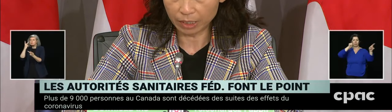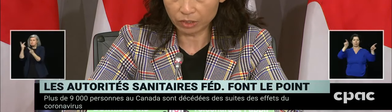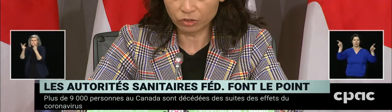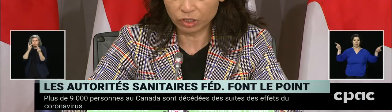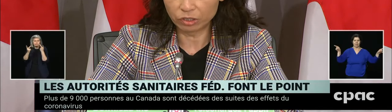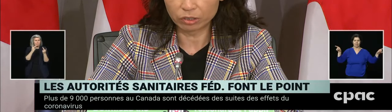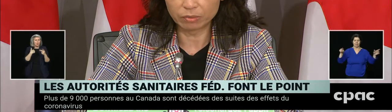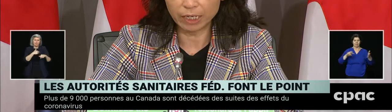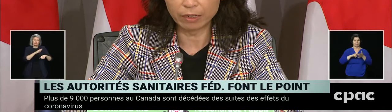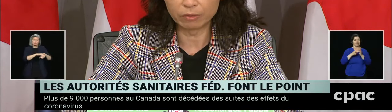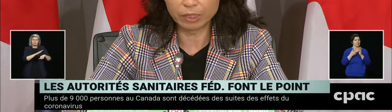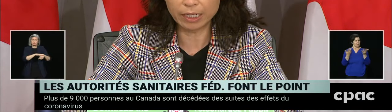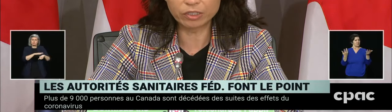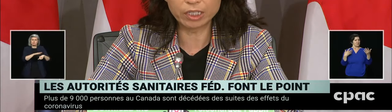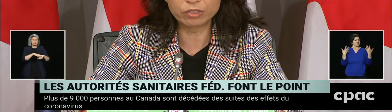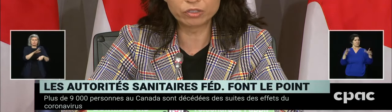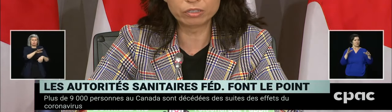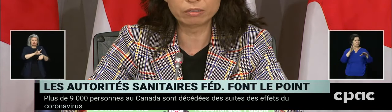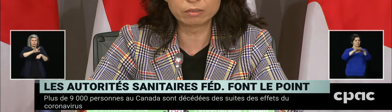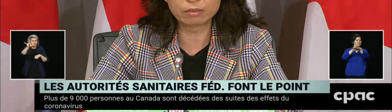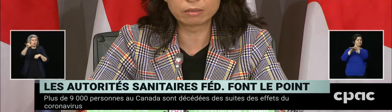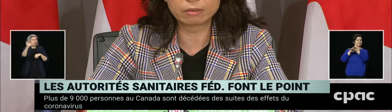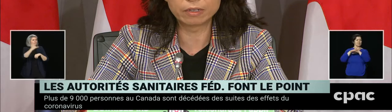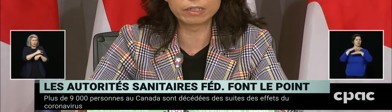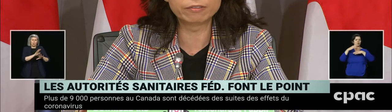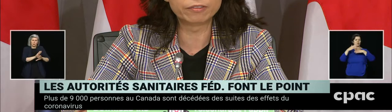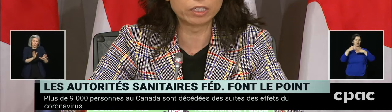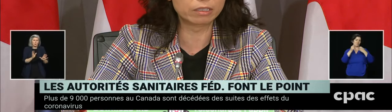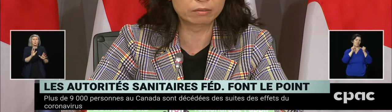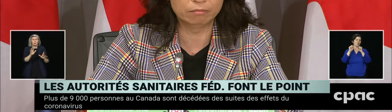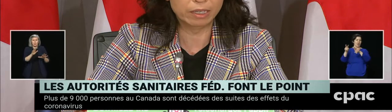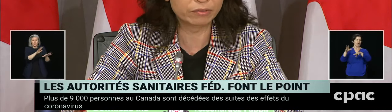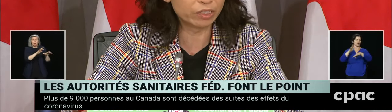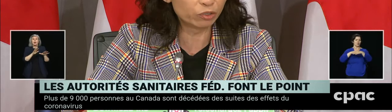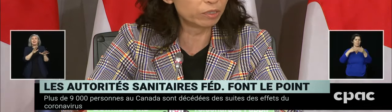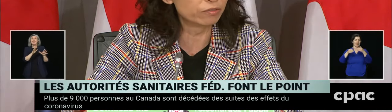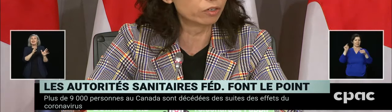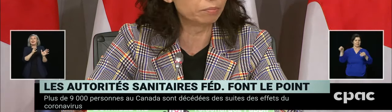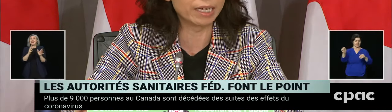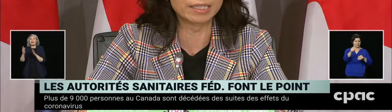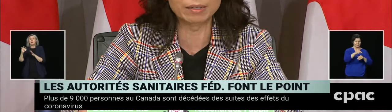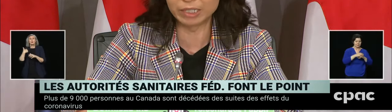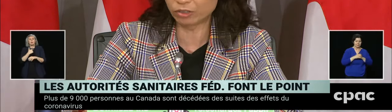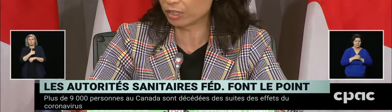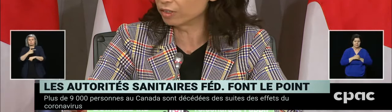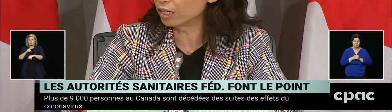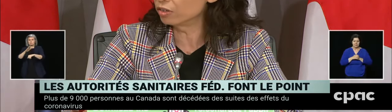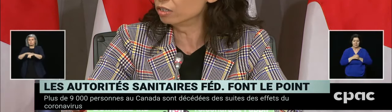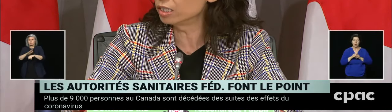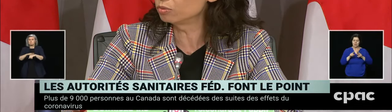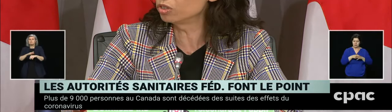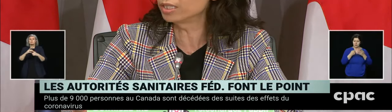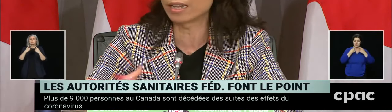THE POINT, AND THEN AROUND THAT, THE TIME FRAME THAT YOU JUST